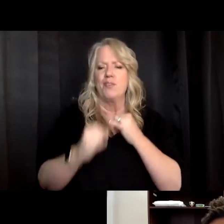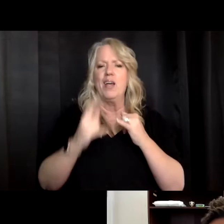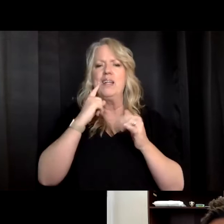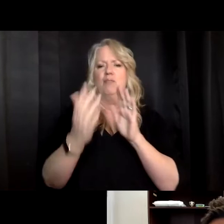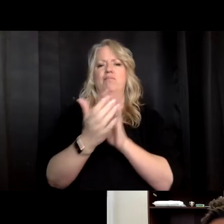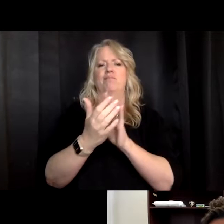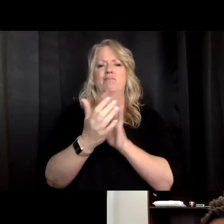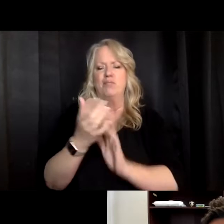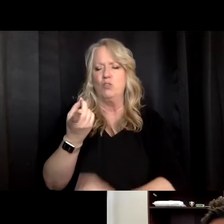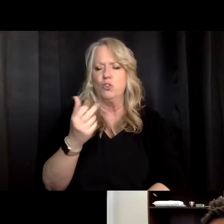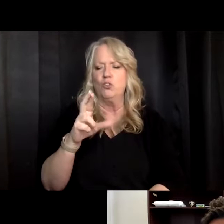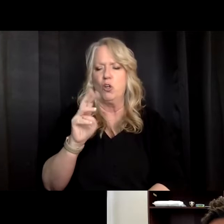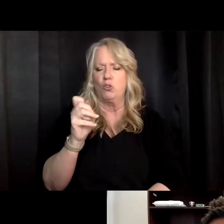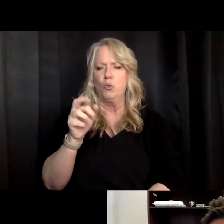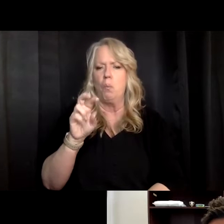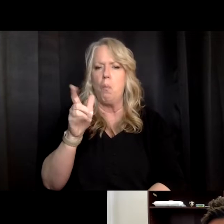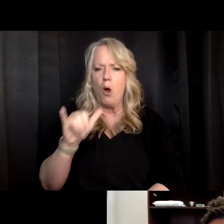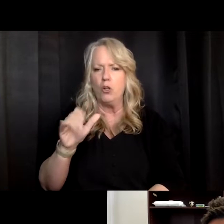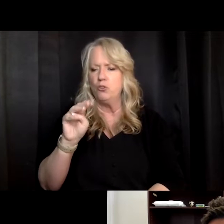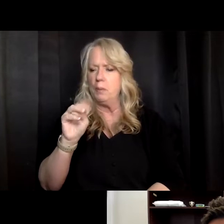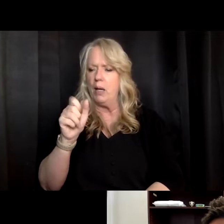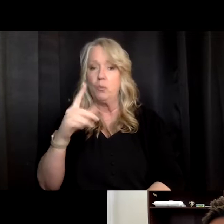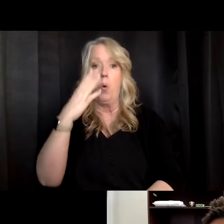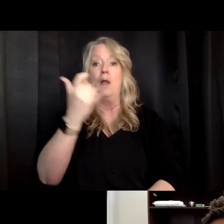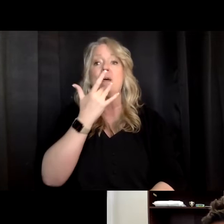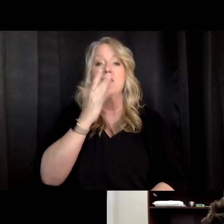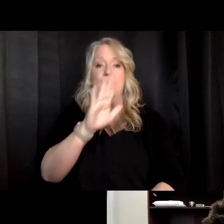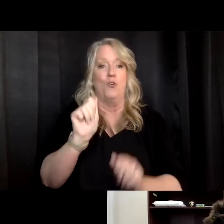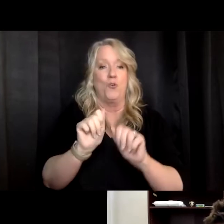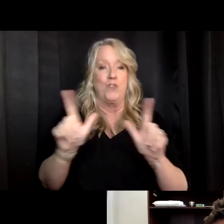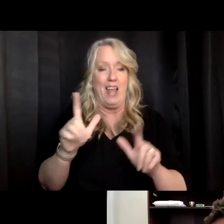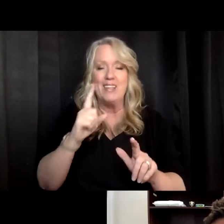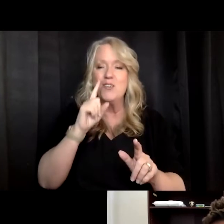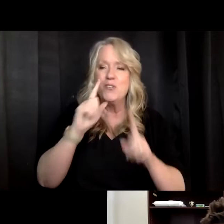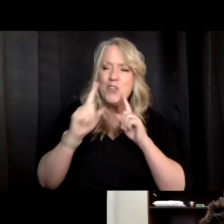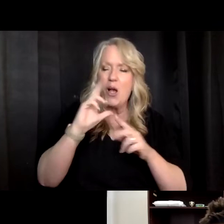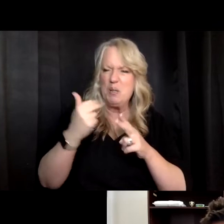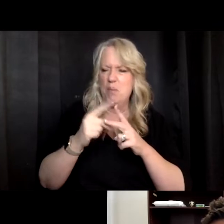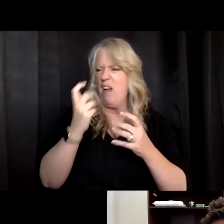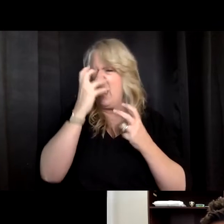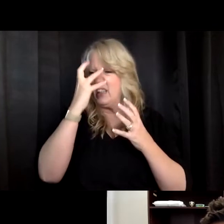BASIC MEDICATIONS FOR PAIN. SO FORTH. FINALLY, SHOUT OUT TO DR. BA